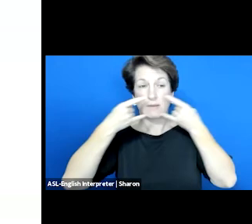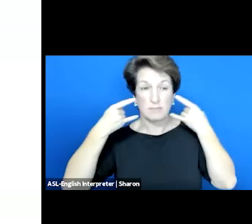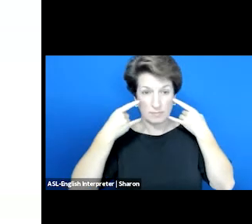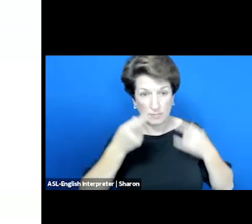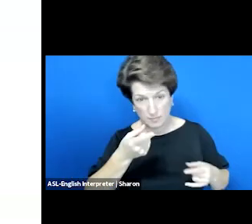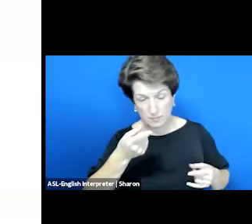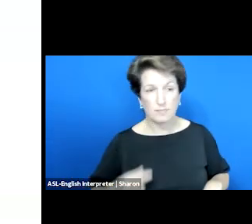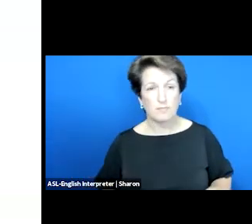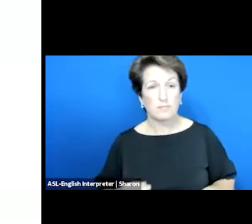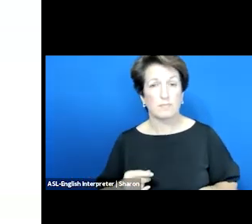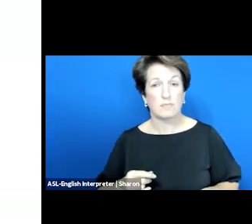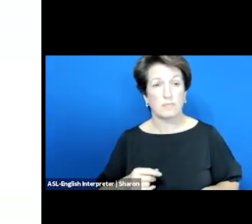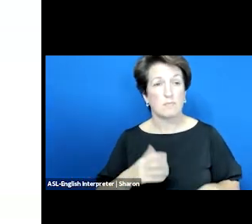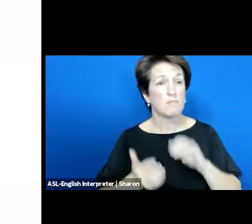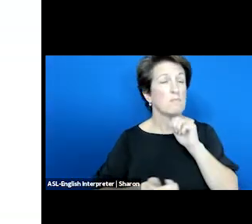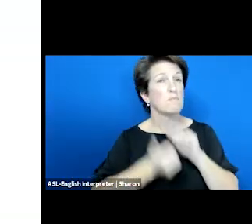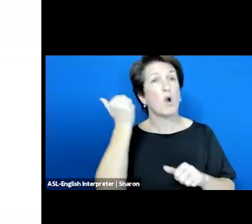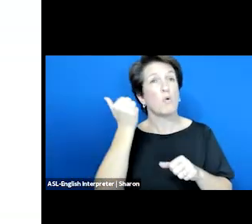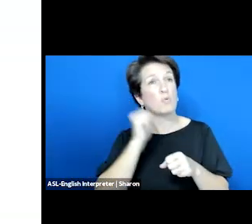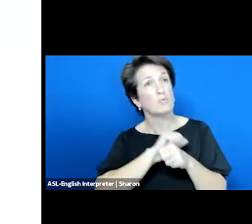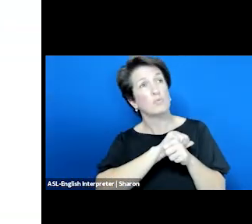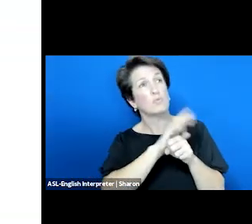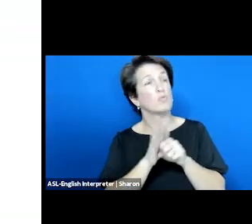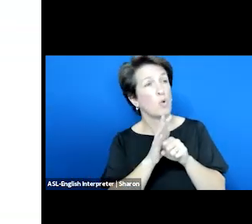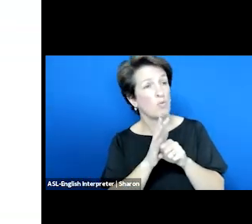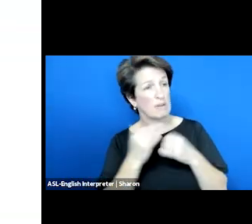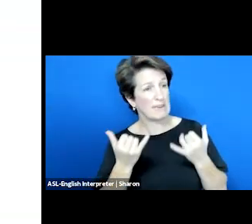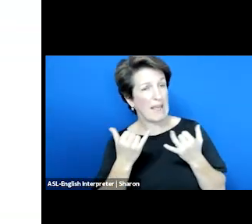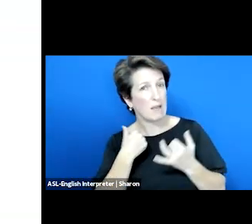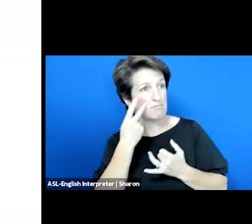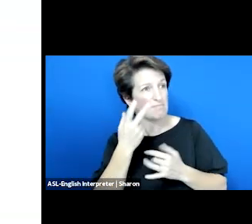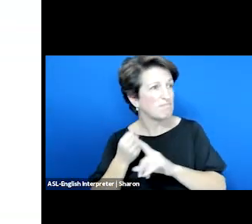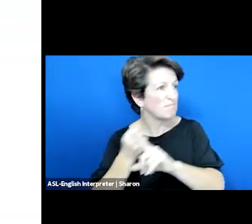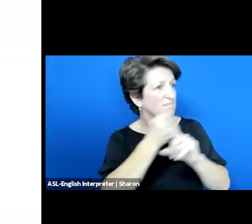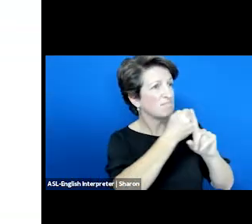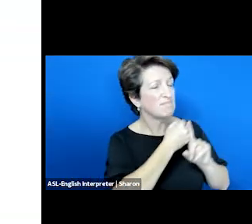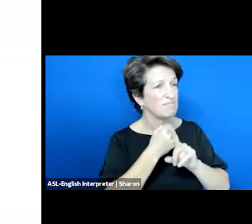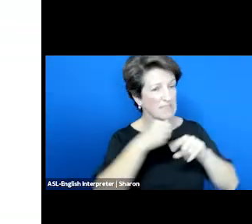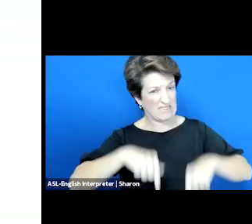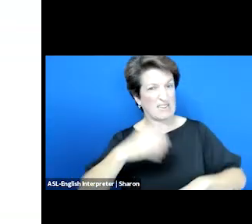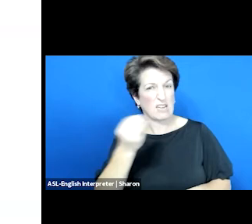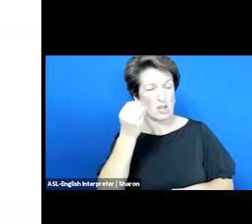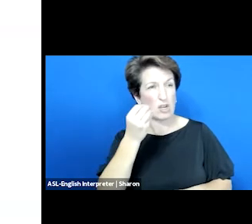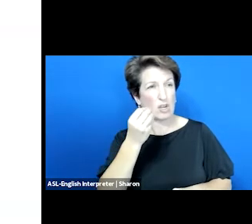from the in ACI, the province will also be updating their booster dose plan and we will be talking